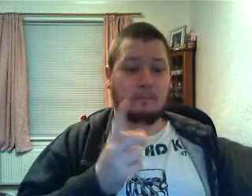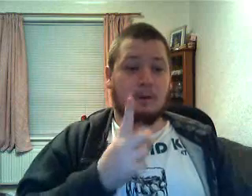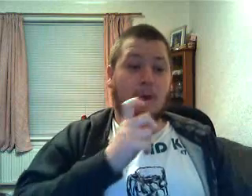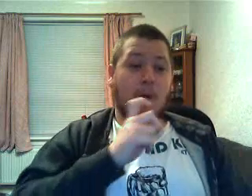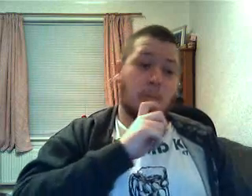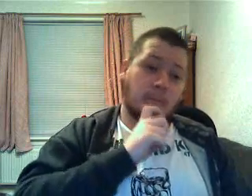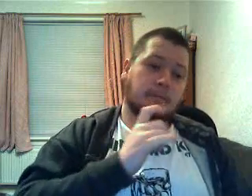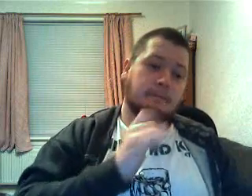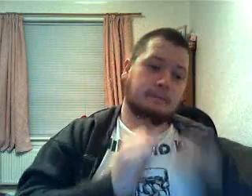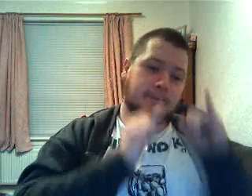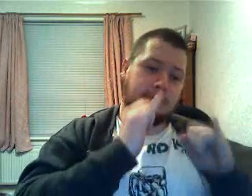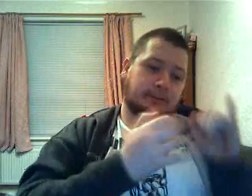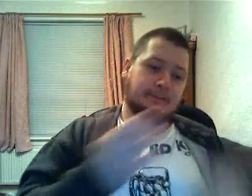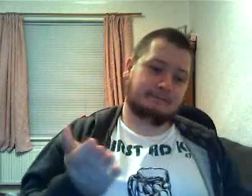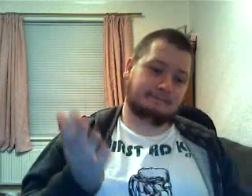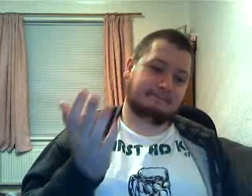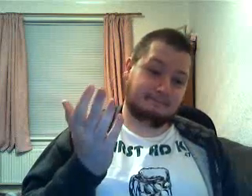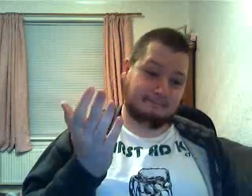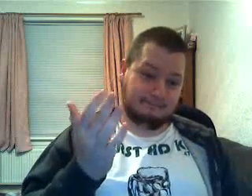But, who can blame them?